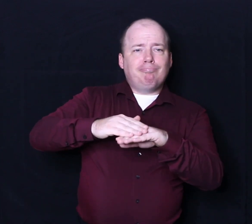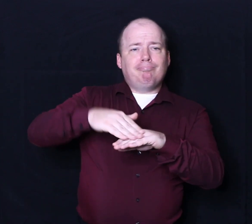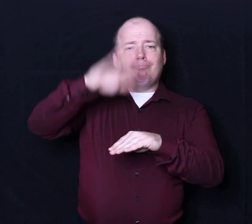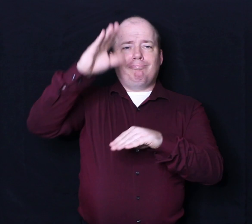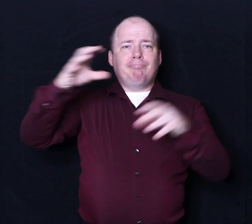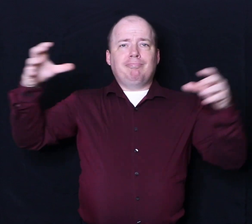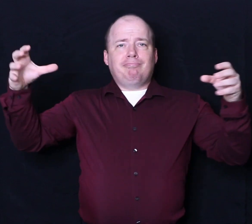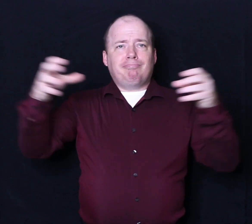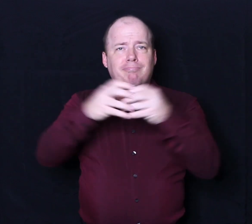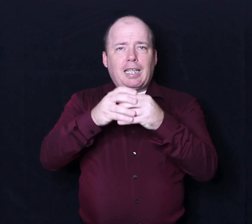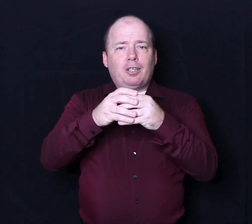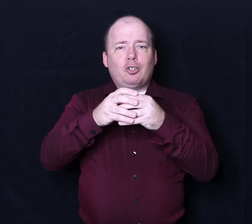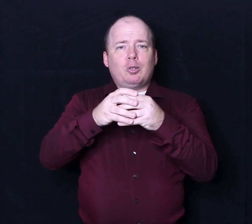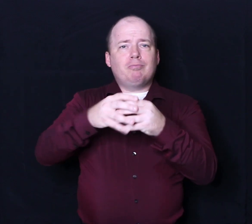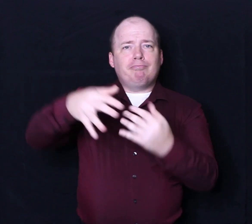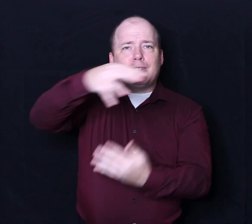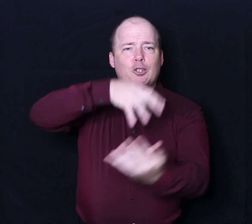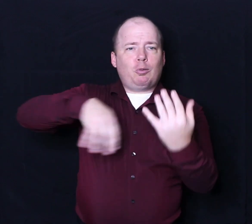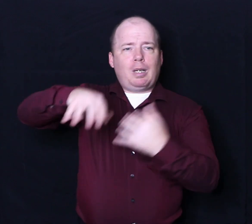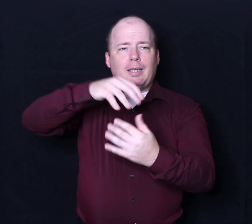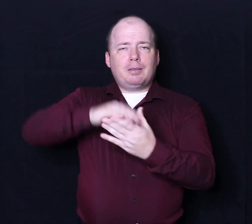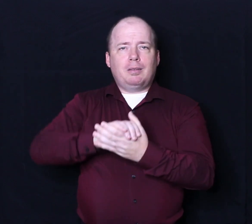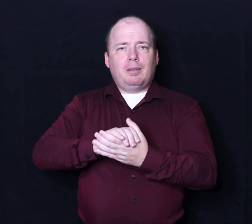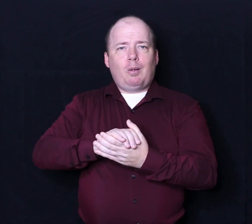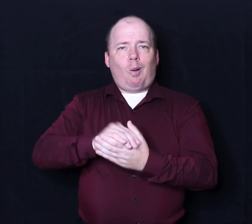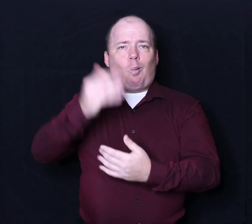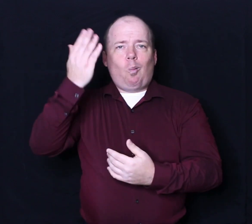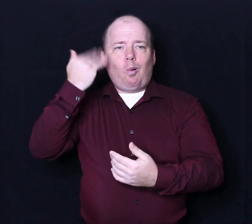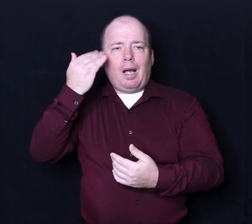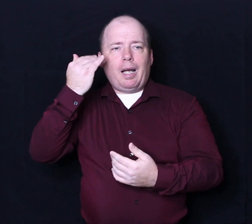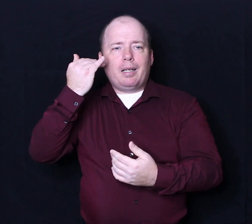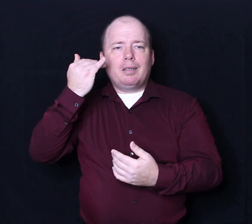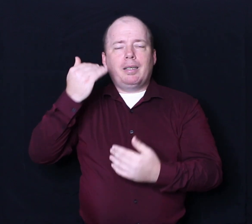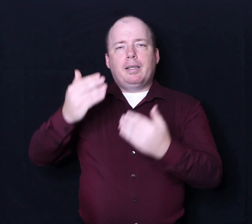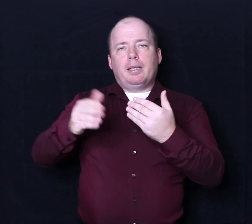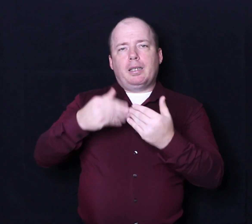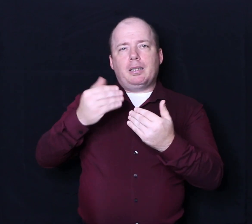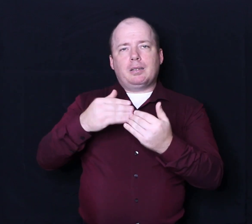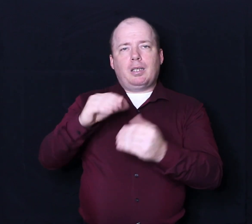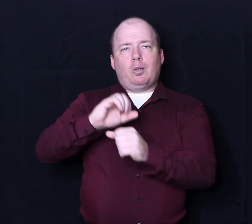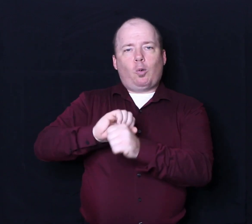or more, to gather and interact because it is easy to spread